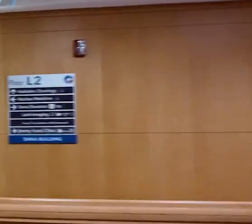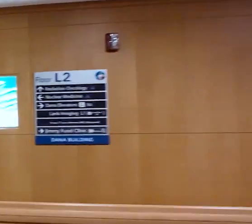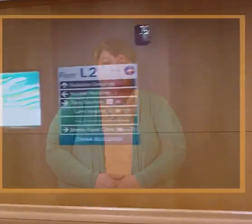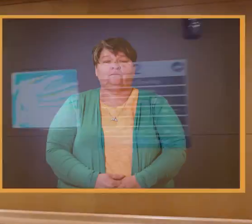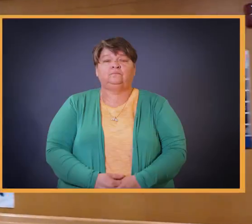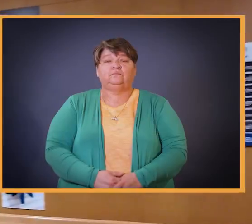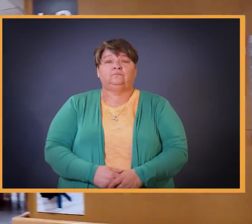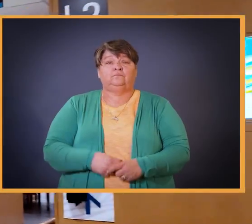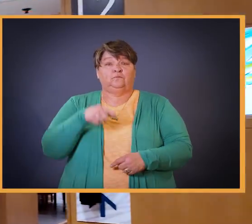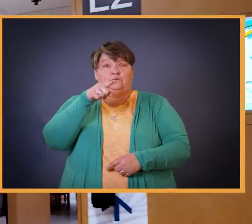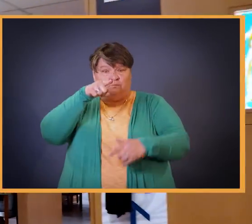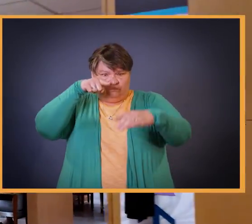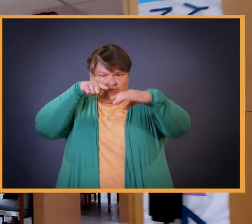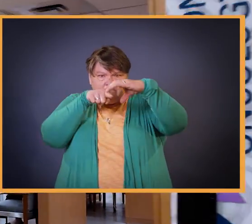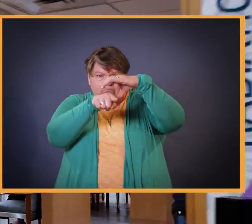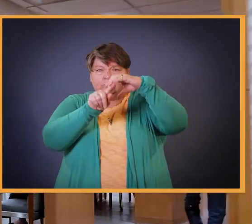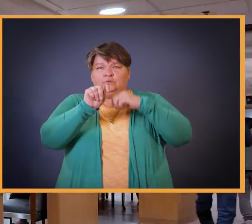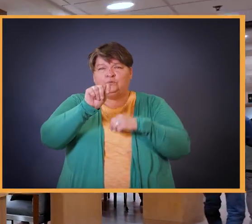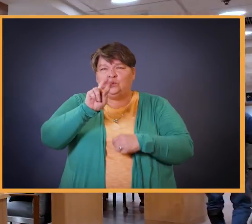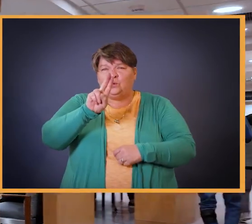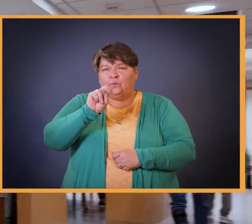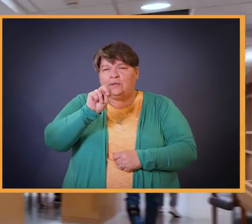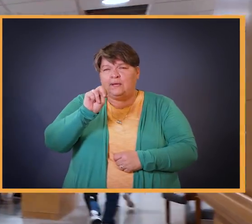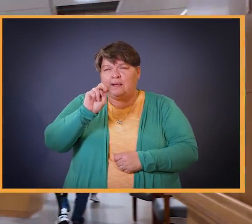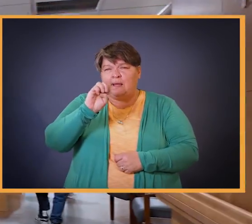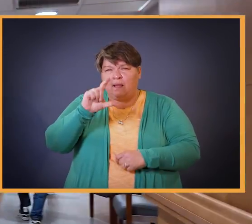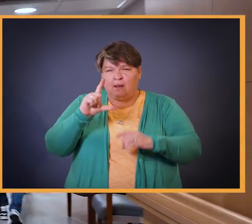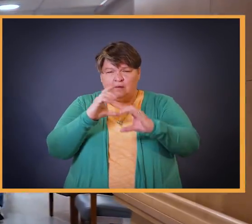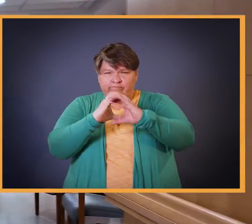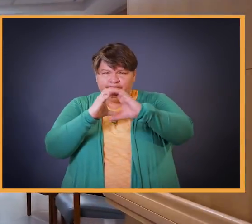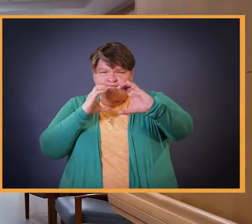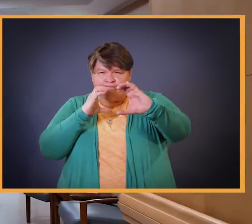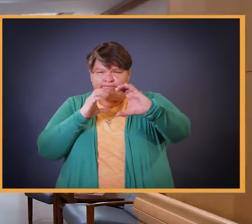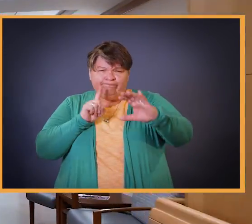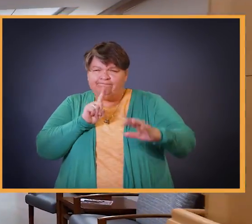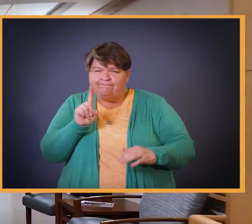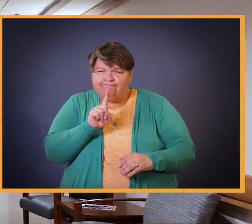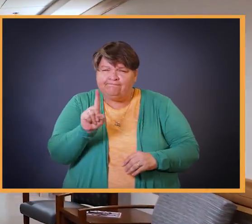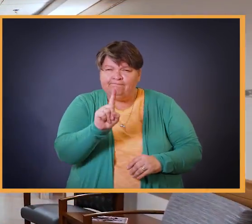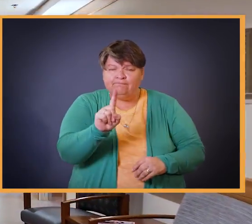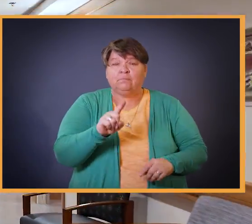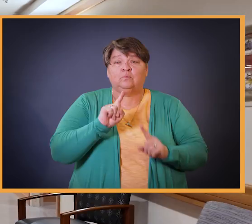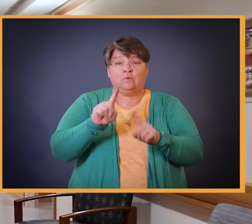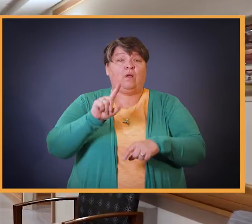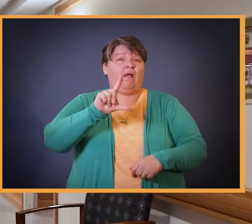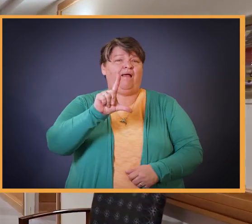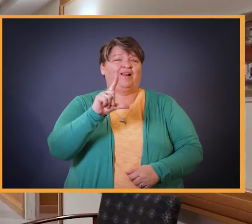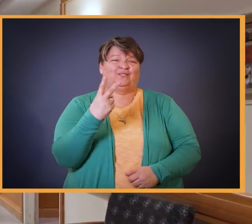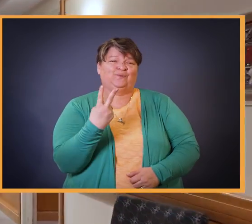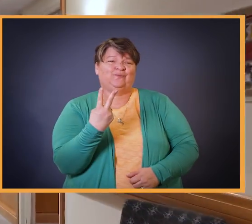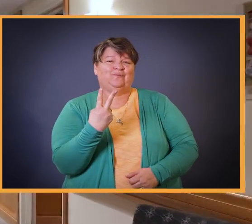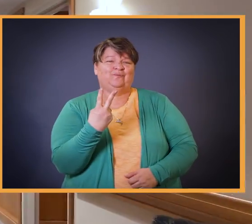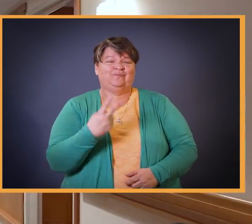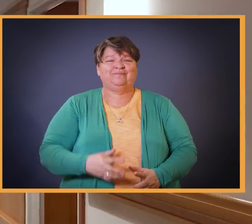For radiation or nuclear medicine appointments at Dana Farber, go to floor L2 of the Dana building.